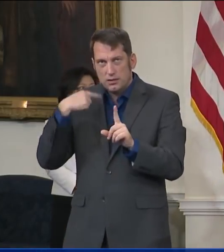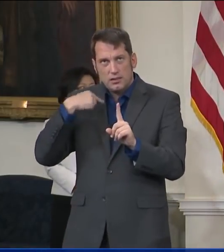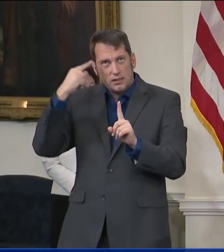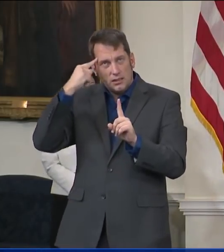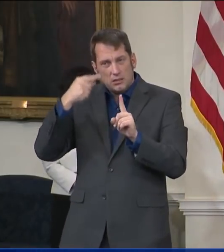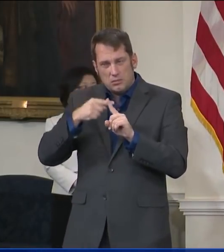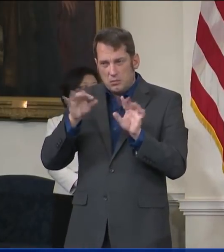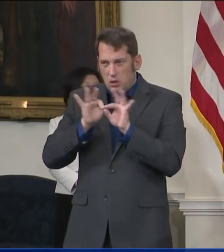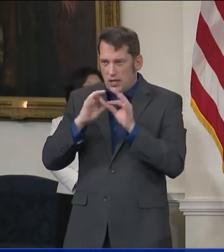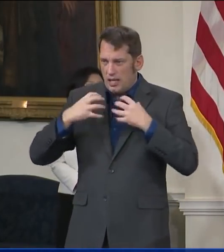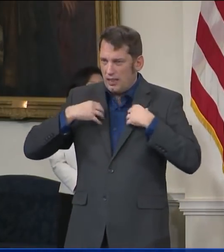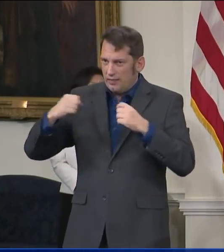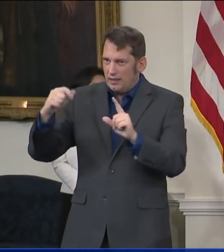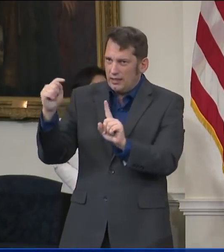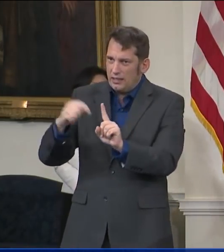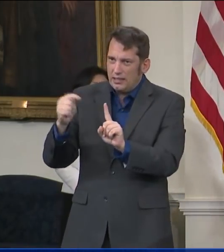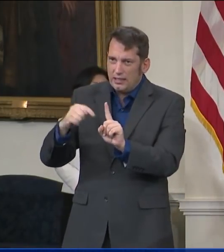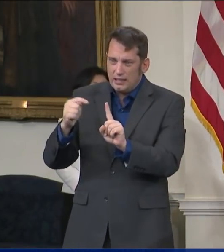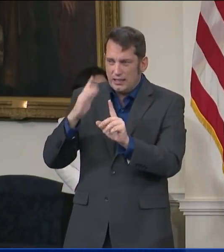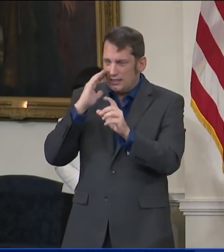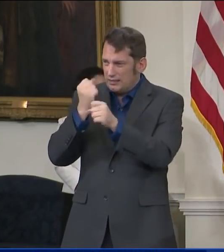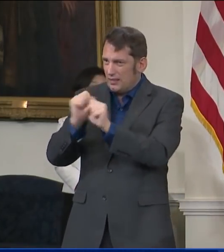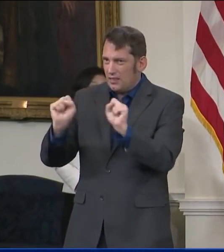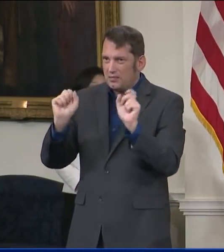YOU KNOW THE HEALTH NEEDS WHICH ARE CRITICAL.